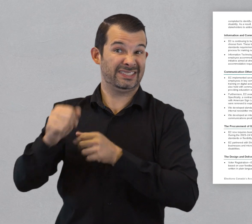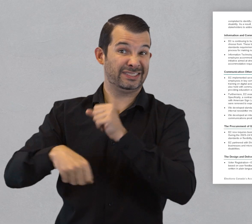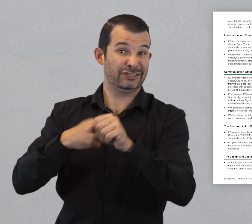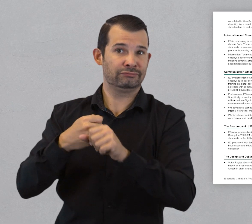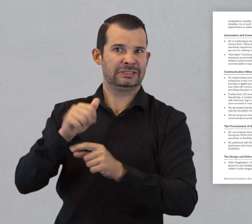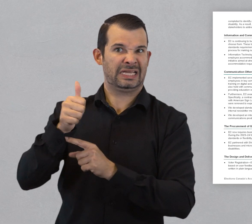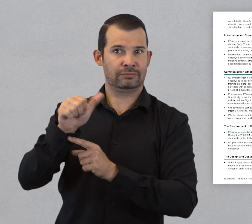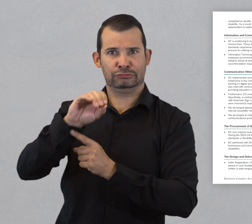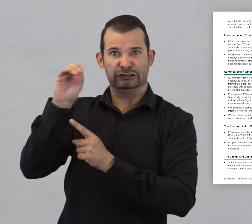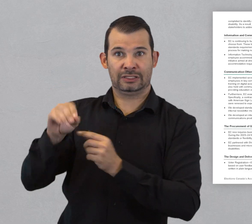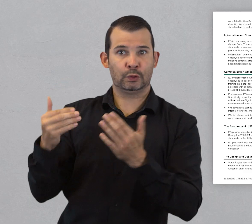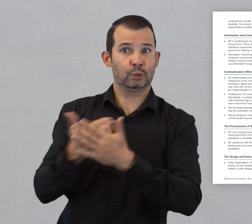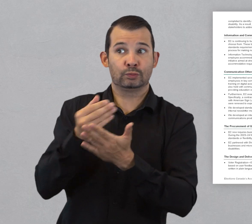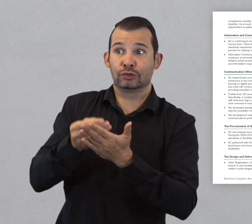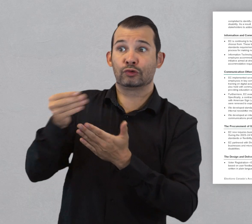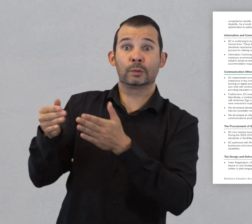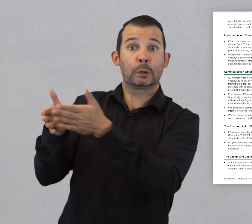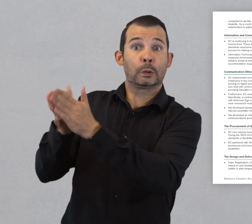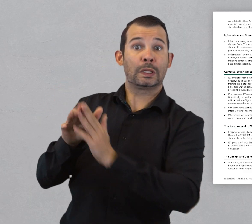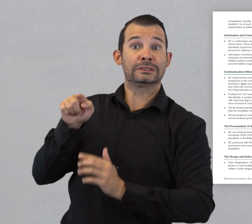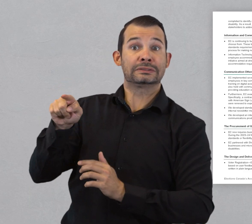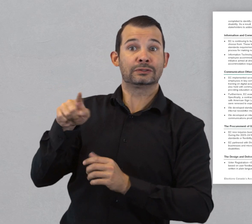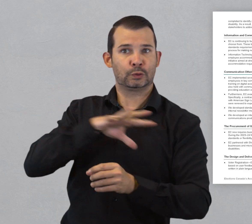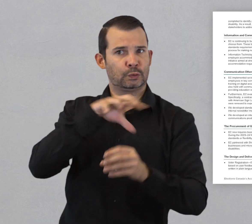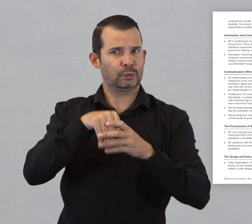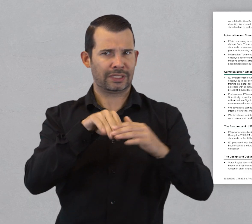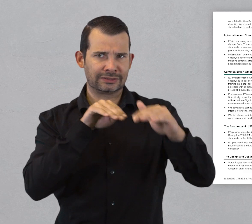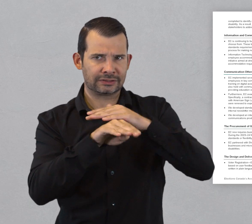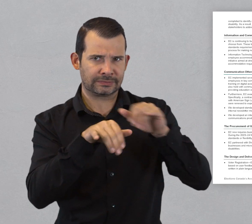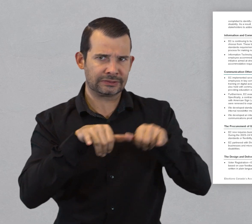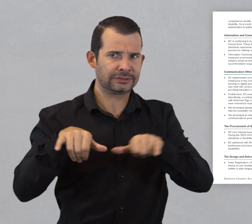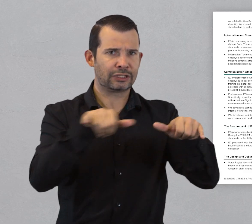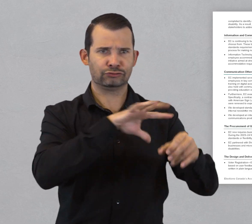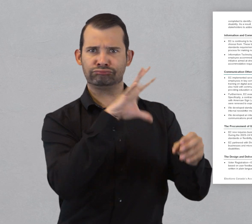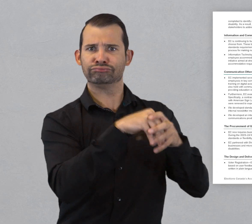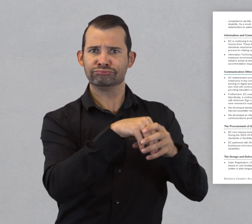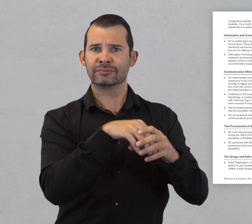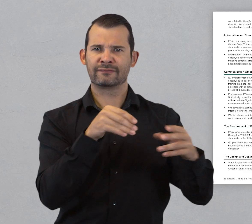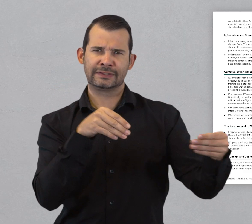10 percent of new procurement requests included accessible standards or flexibility